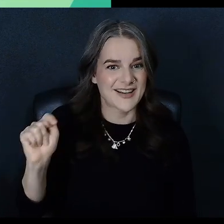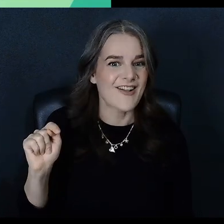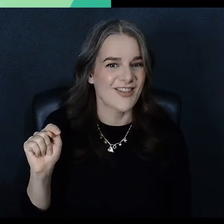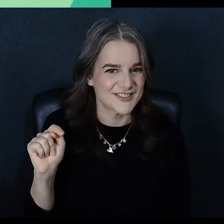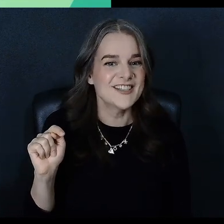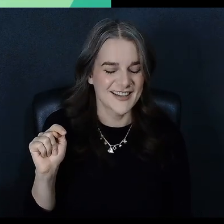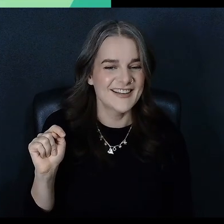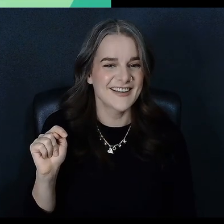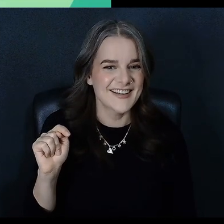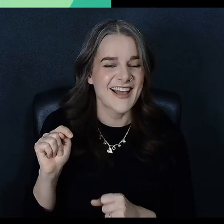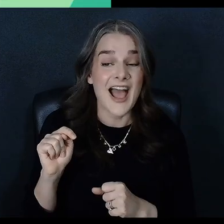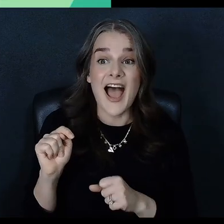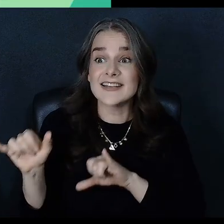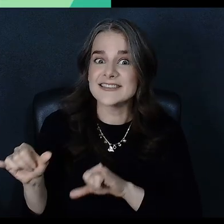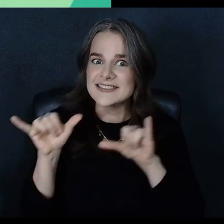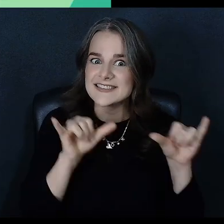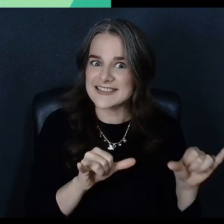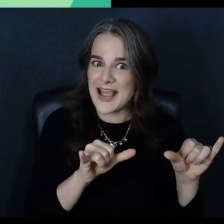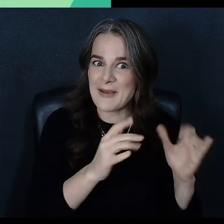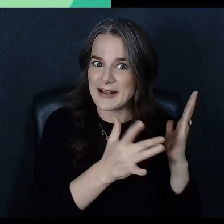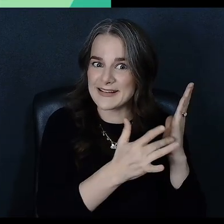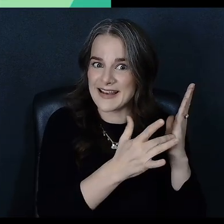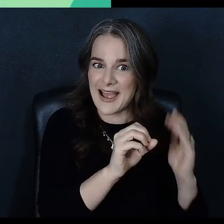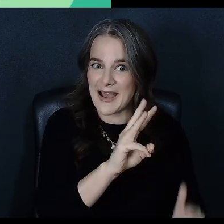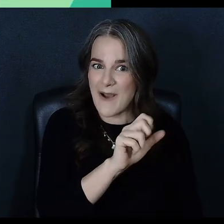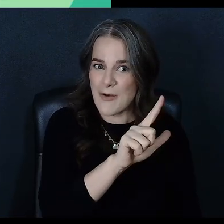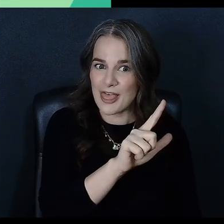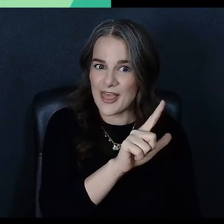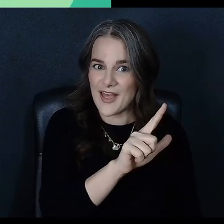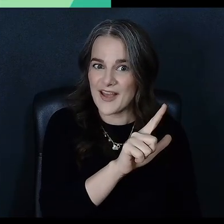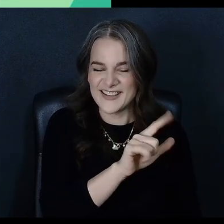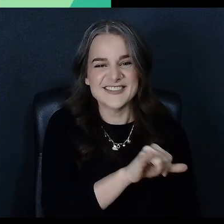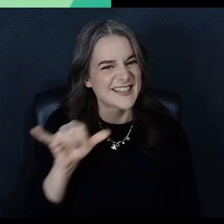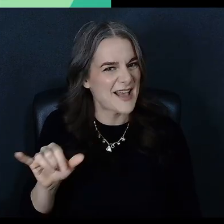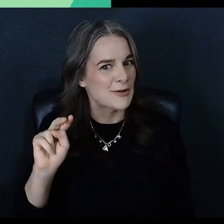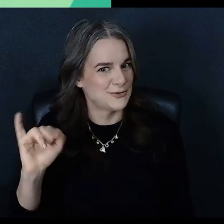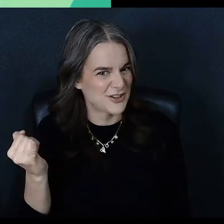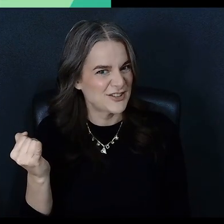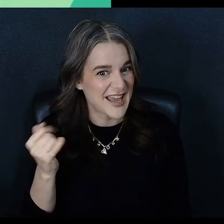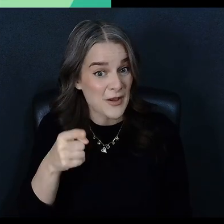does, we do the same activities in New Jersey. So if you're watching us from New Jersey, find us.